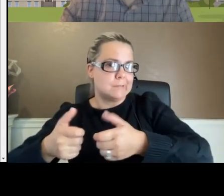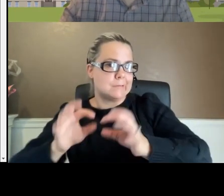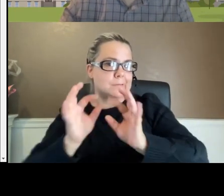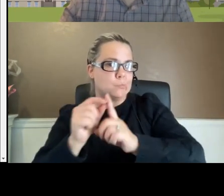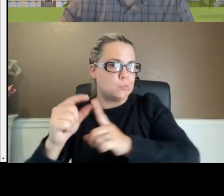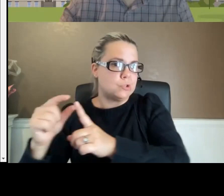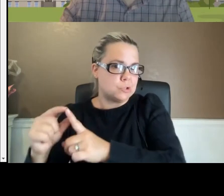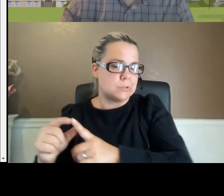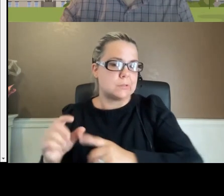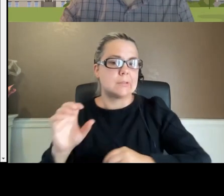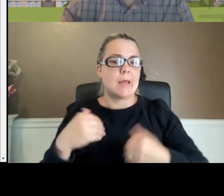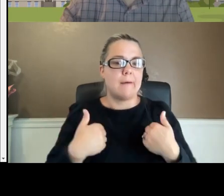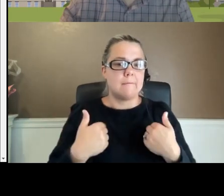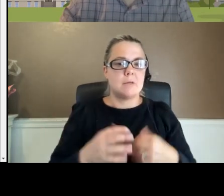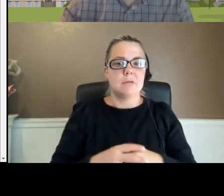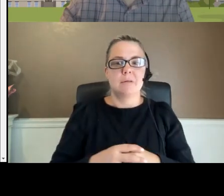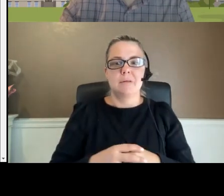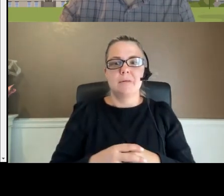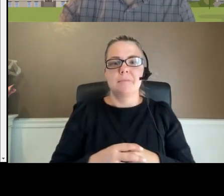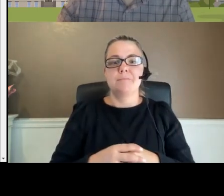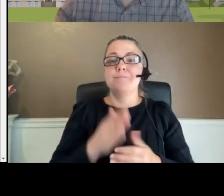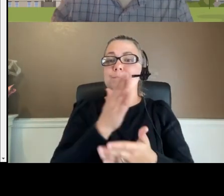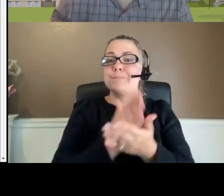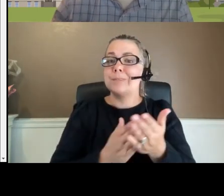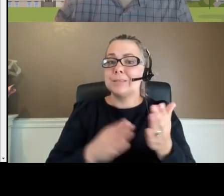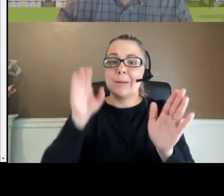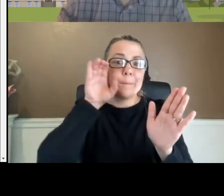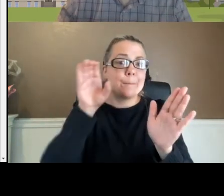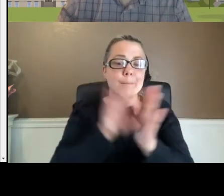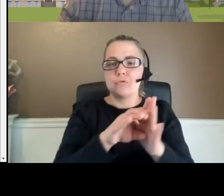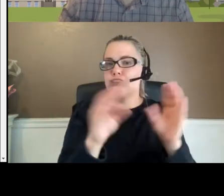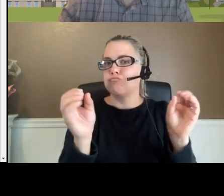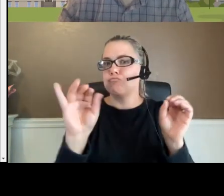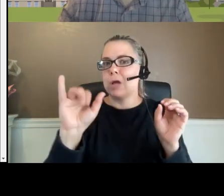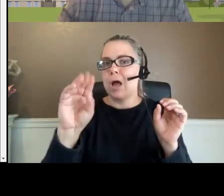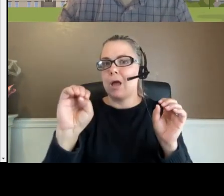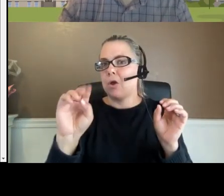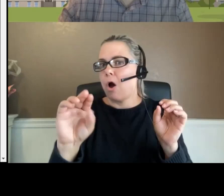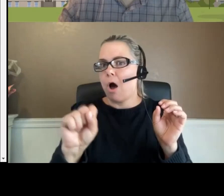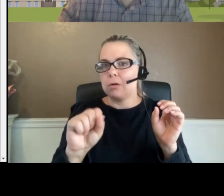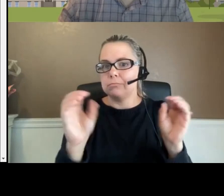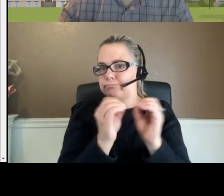Now some images on this page don't have icons like that. There are these Facebook and Twitter and